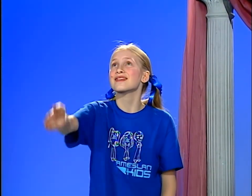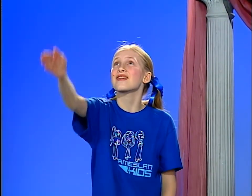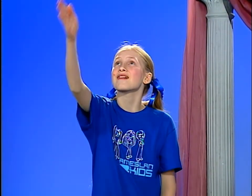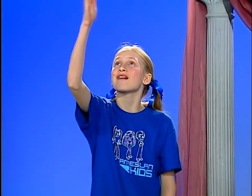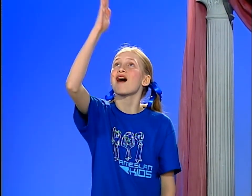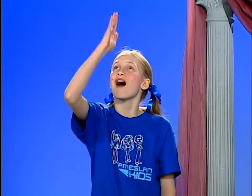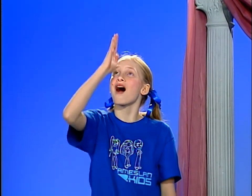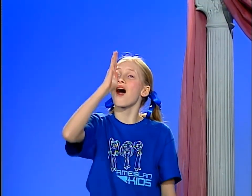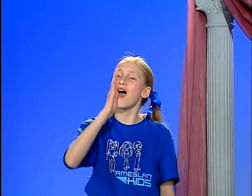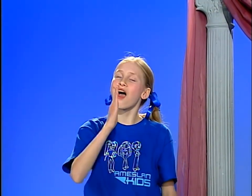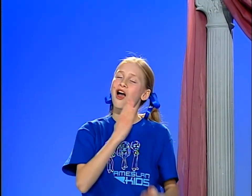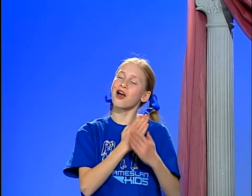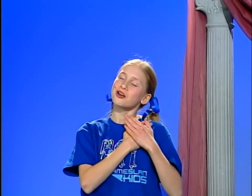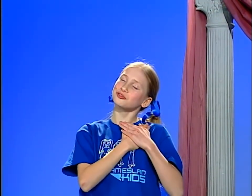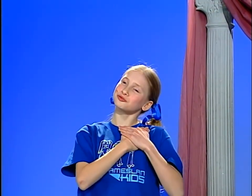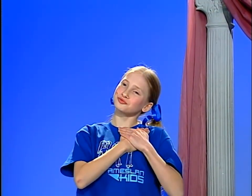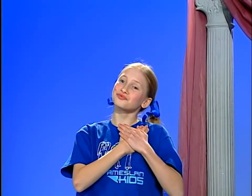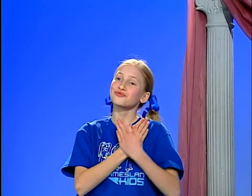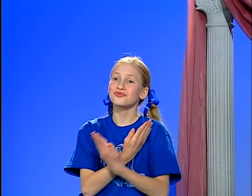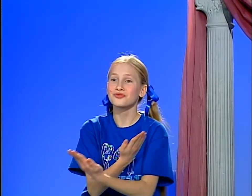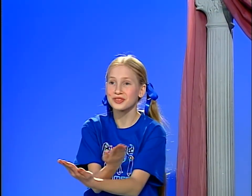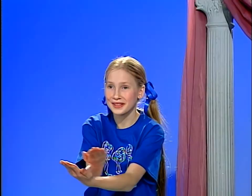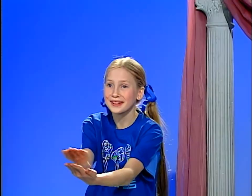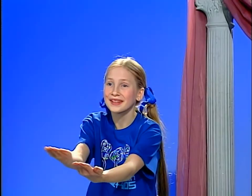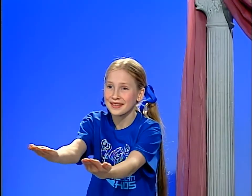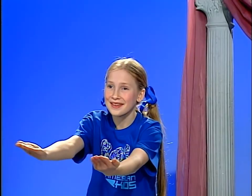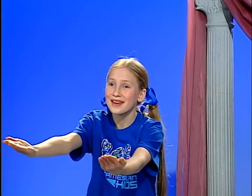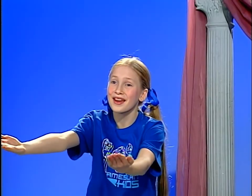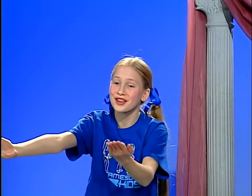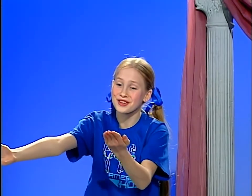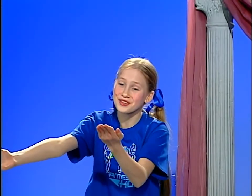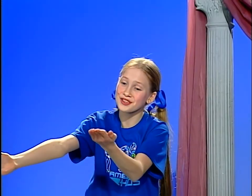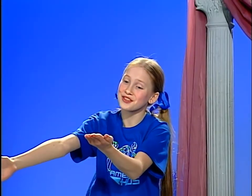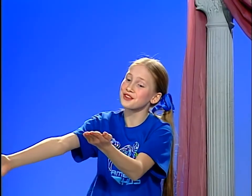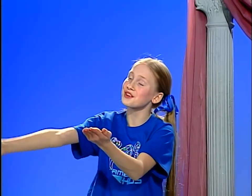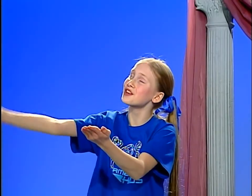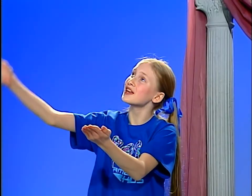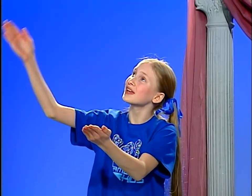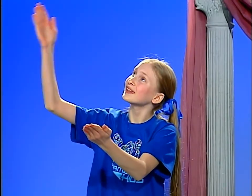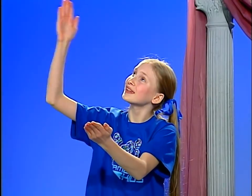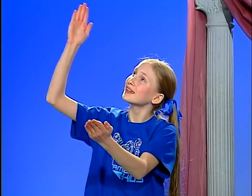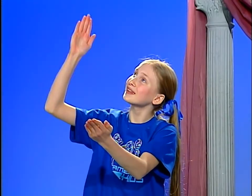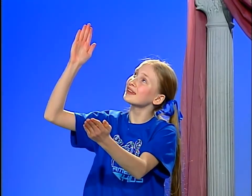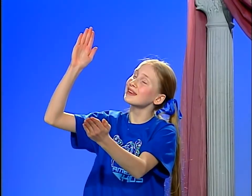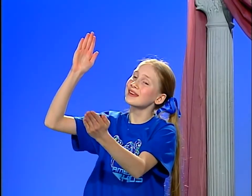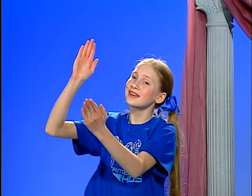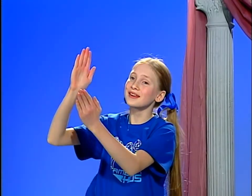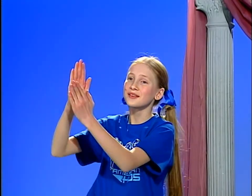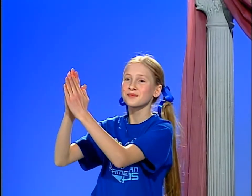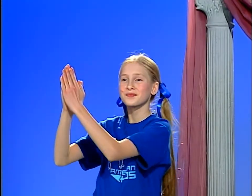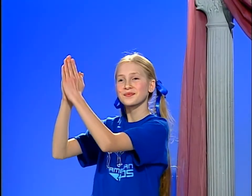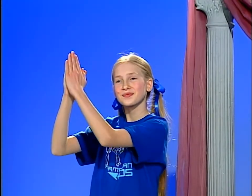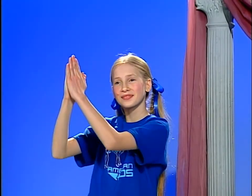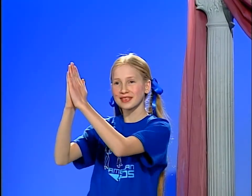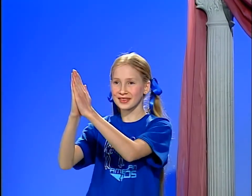"GO! "TAKE ALL YOUR SHEEP AND OXEN AND SERVANTS AND DONKEYS "AND WHATEVER GIFTS YOU WERE GIVEN